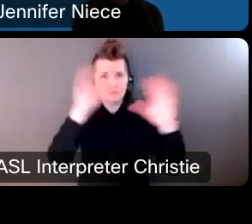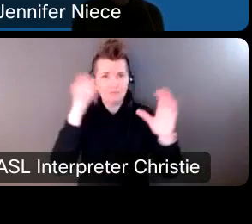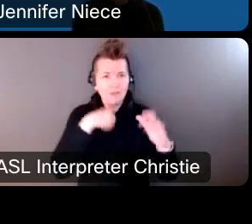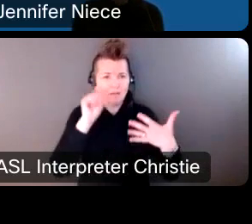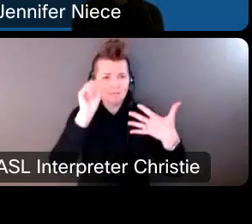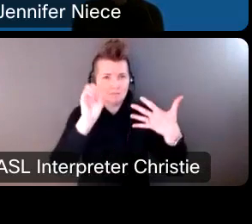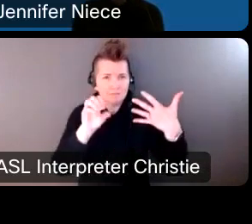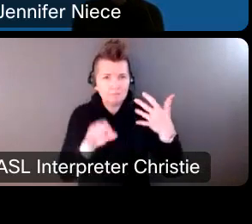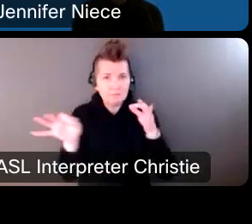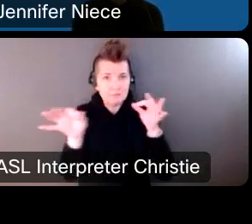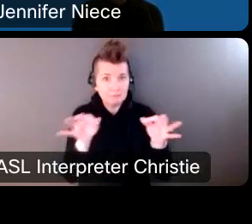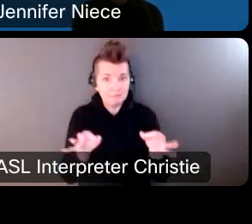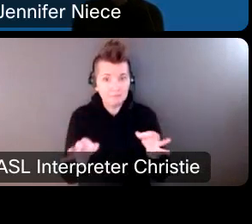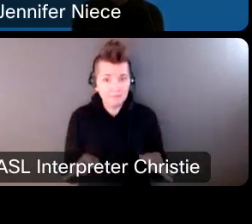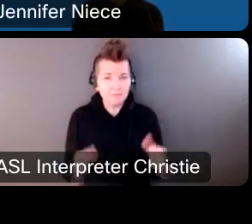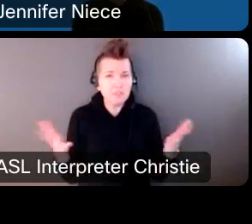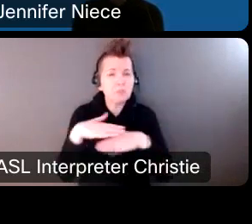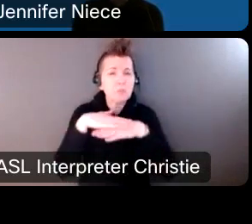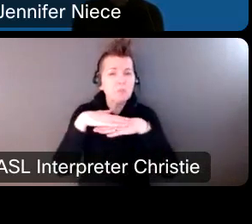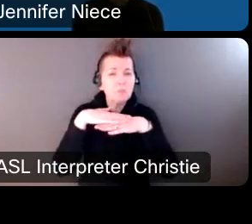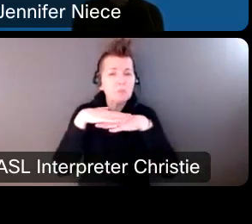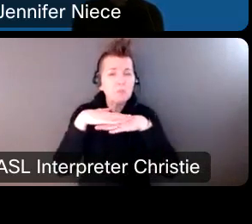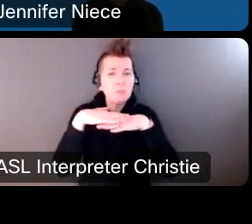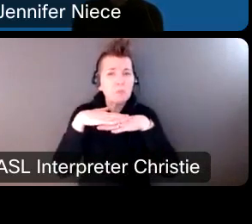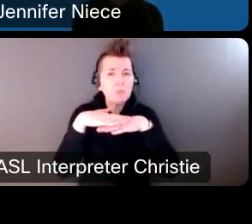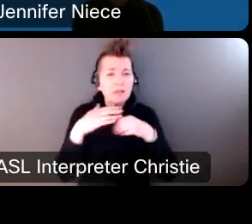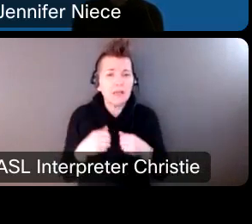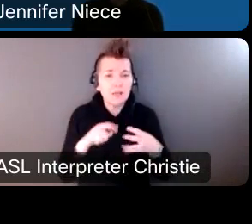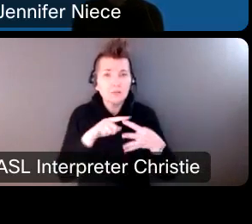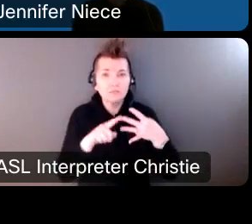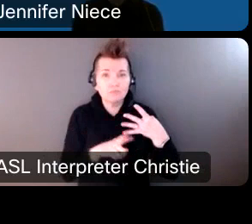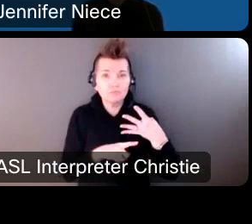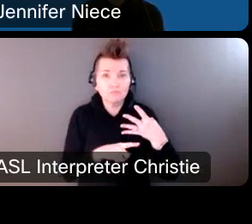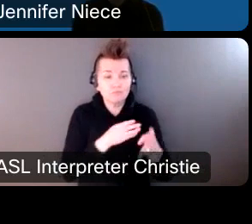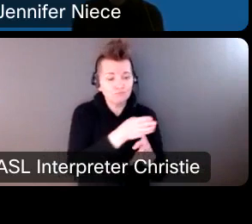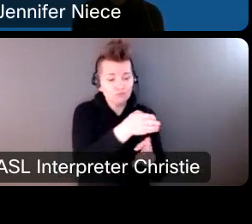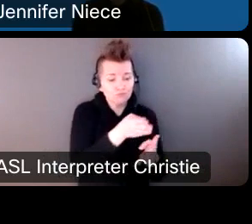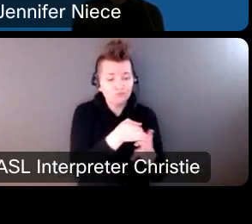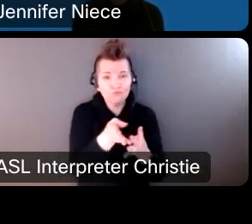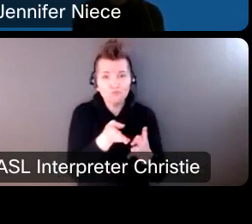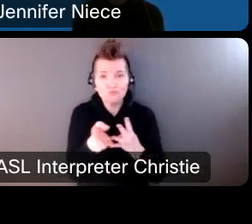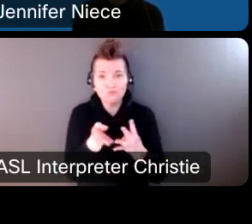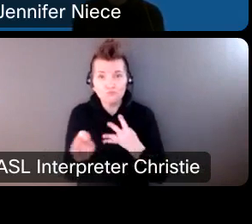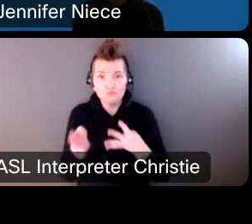describe at a high level four different key streams of work that began in 2022 and are ongoing.